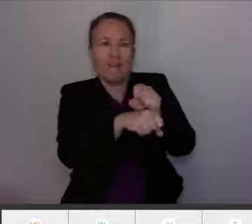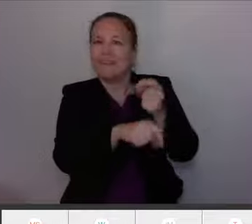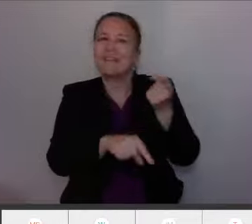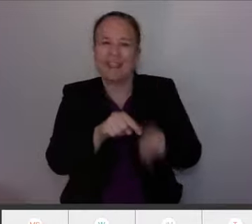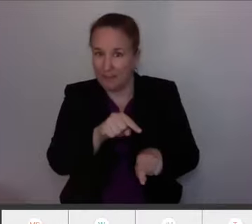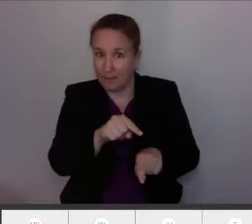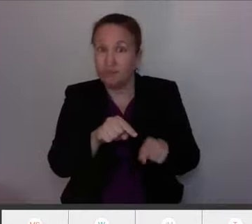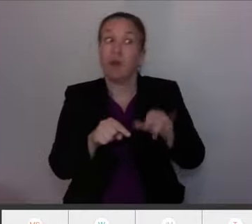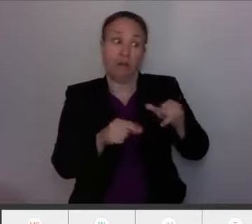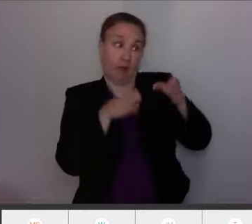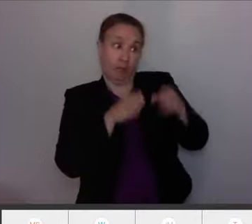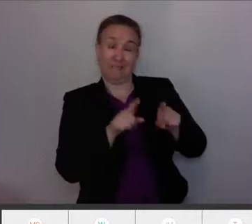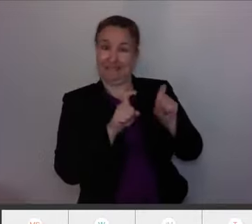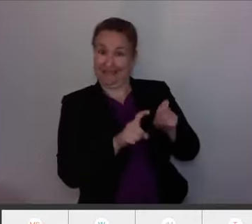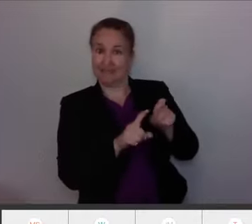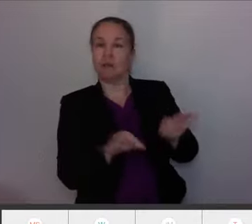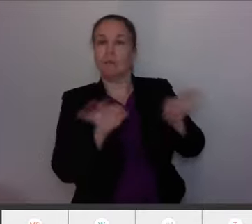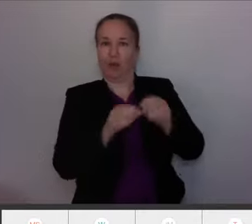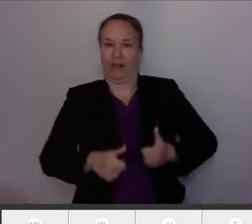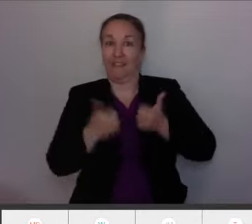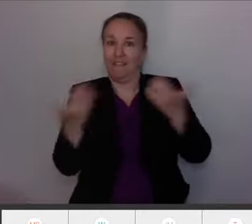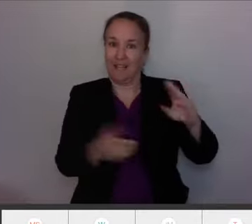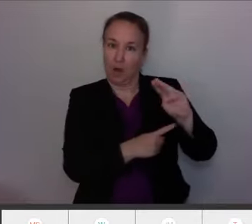is a resident of montgomery county or works in